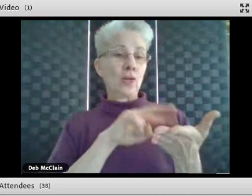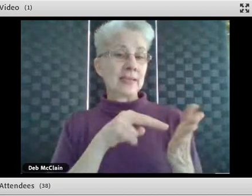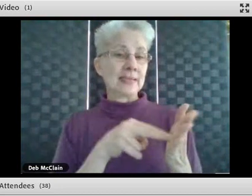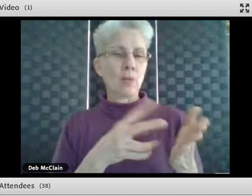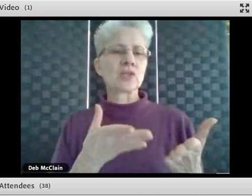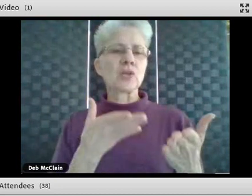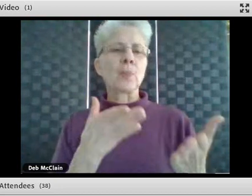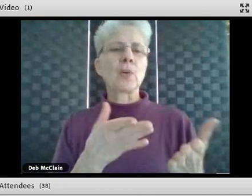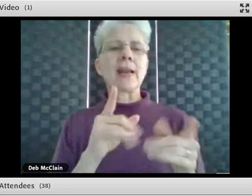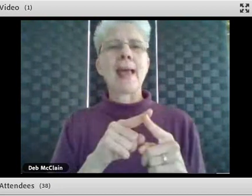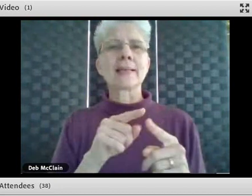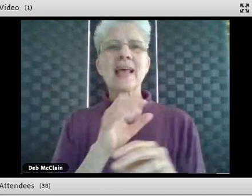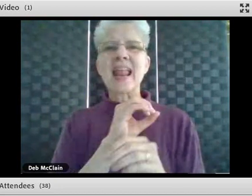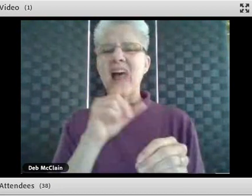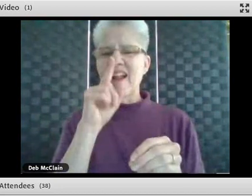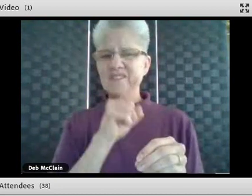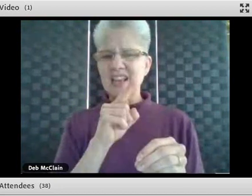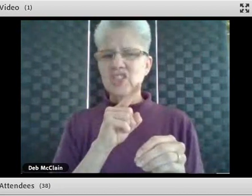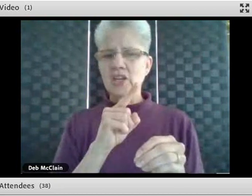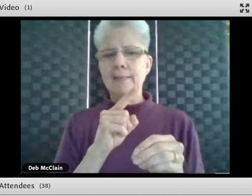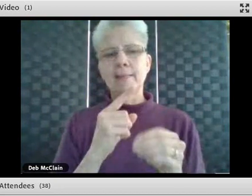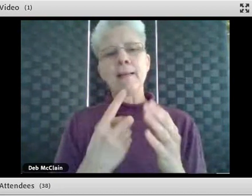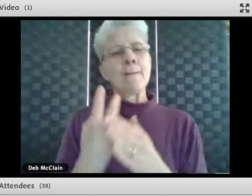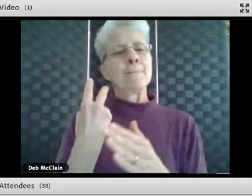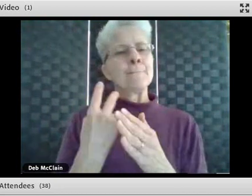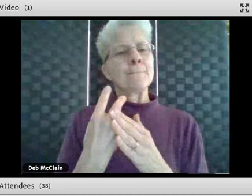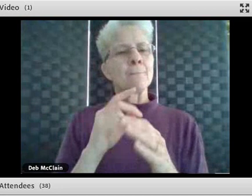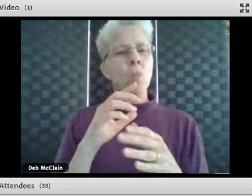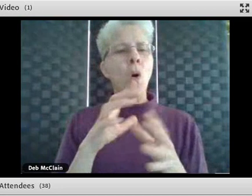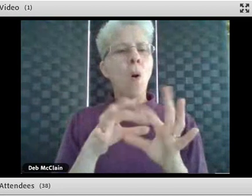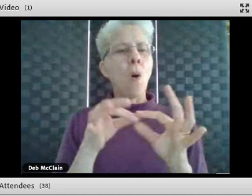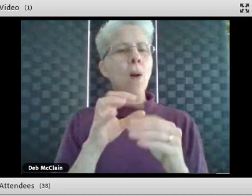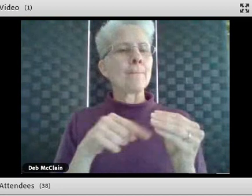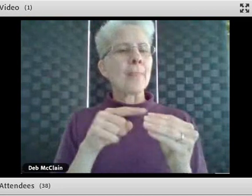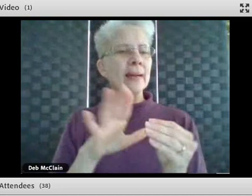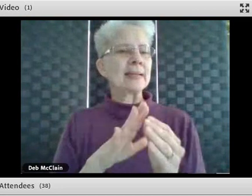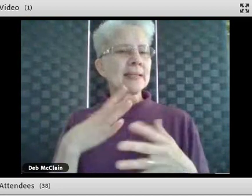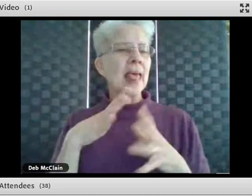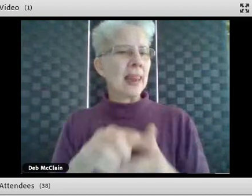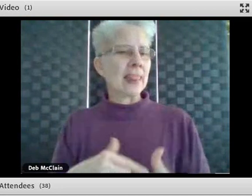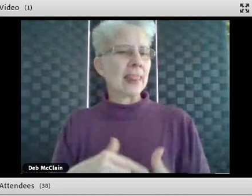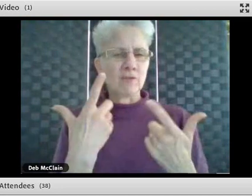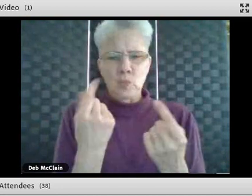this as a nonfiction memoir, but it's come out that it's not. So what do we do with that information?